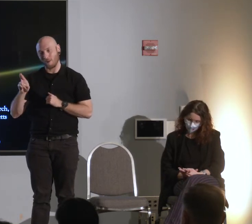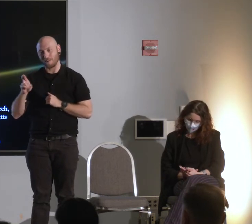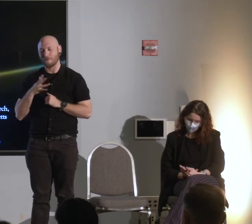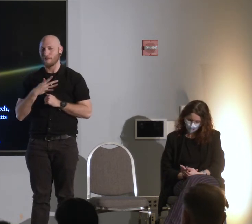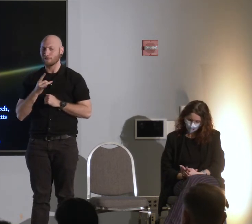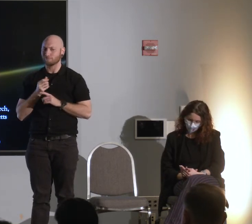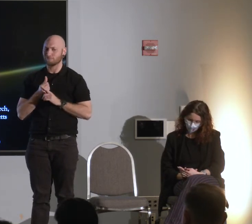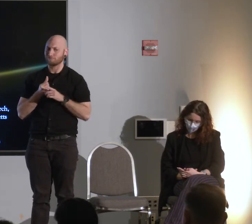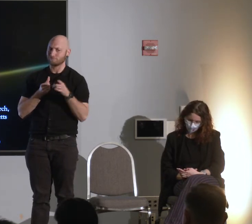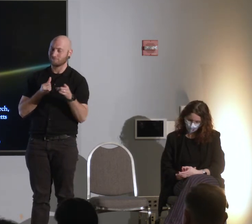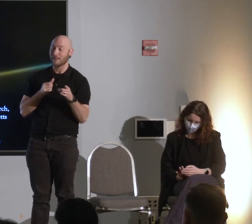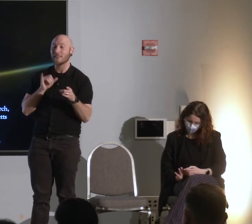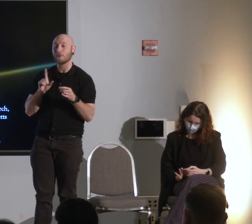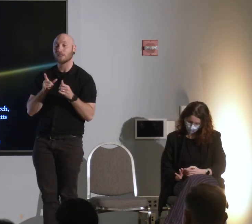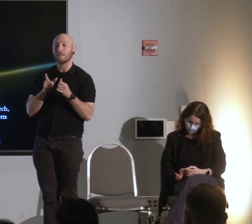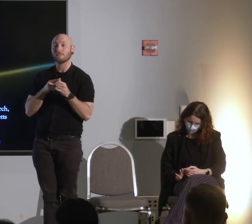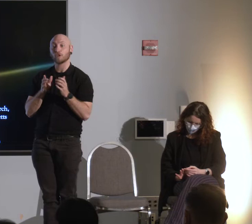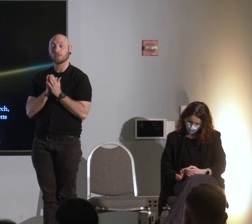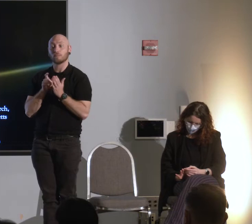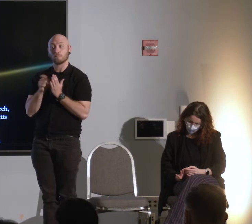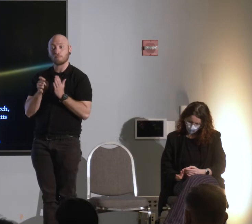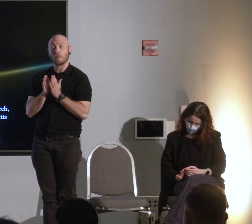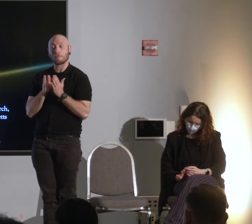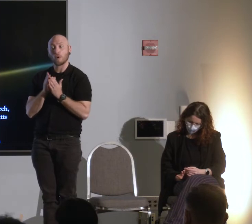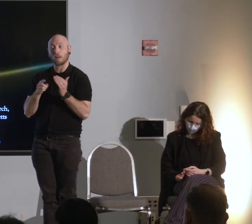the first biography of an American architect ever published.